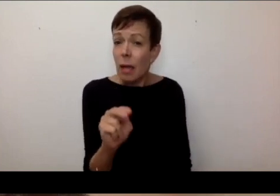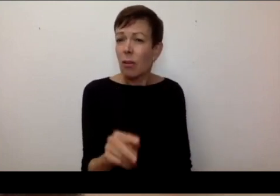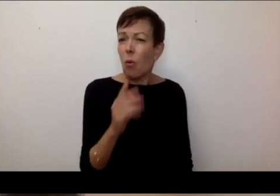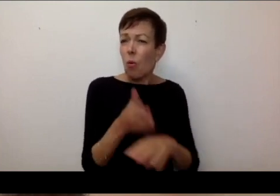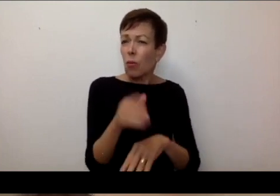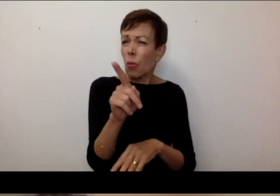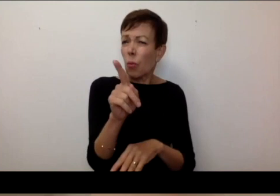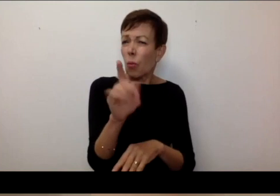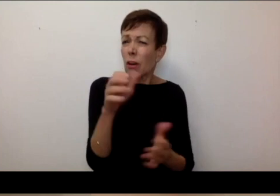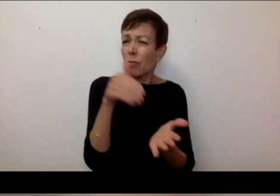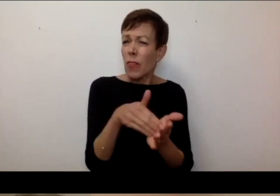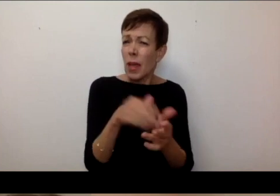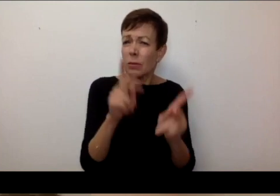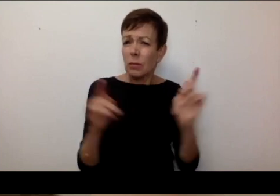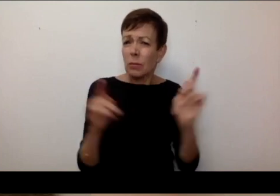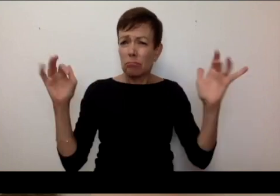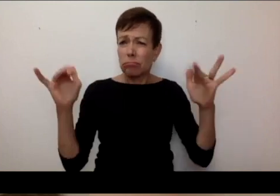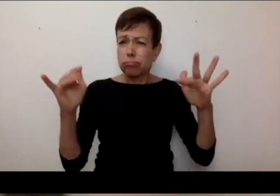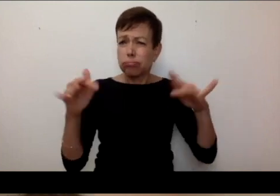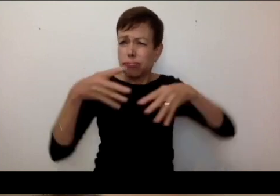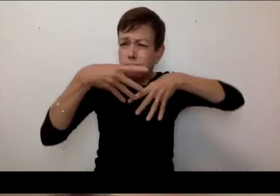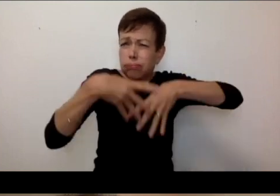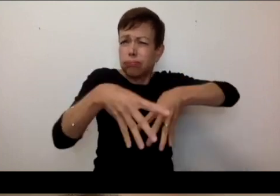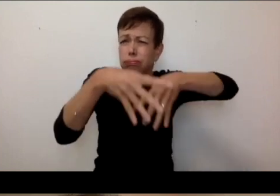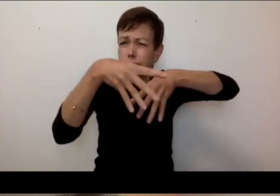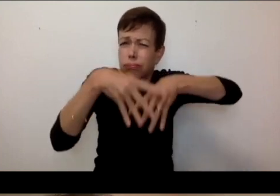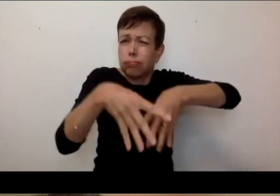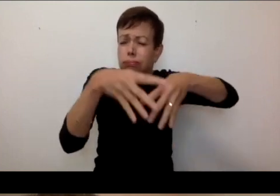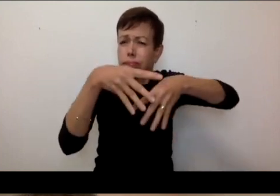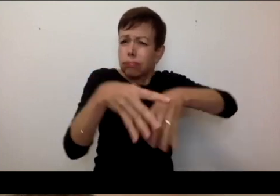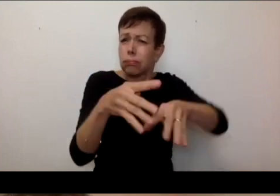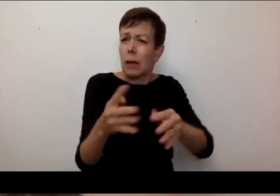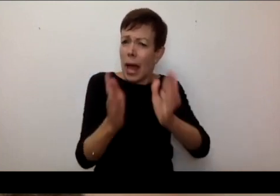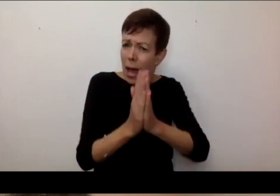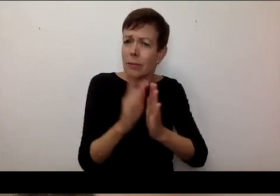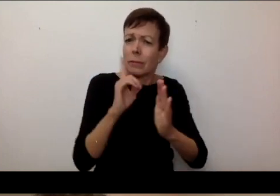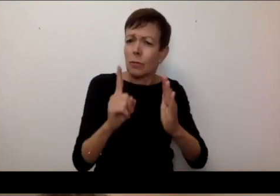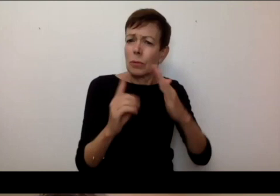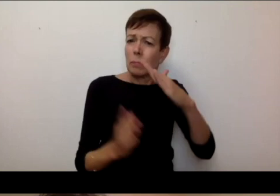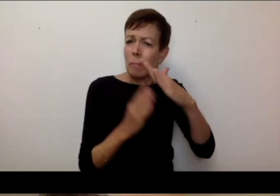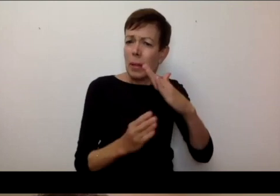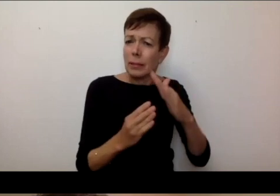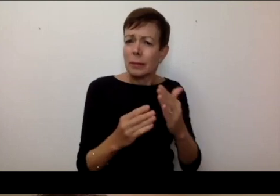filled the streets calling on a basic income and you can see at the bottom of the blue poster the call for basic income